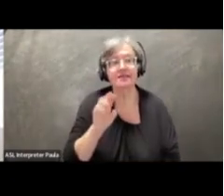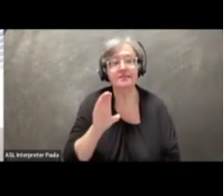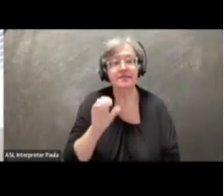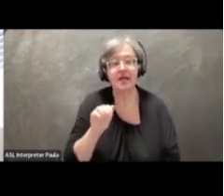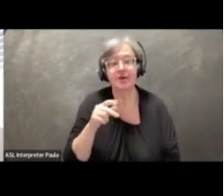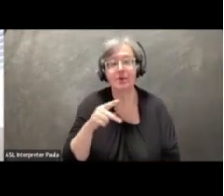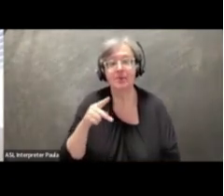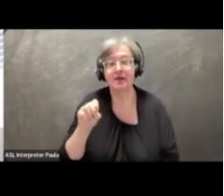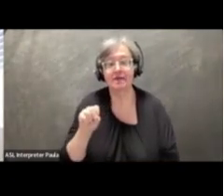ncapps.acl.gov.